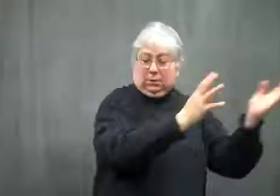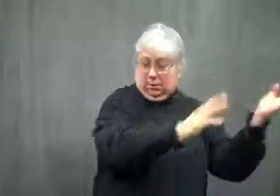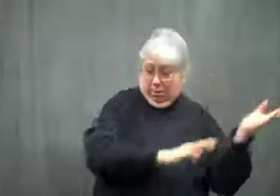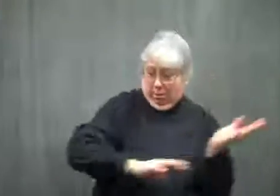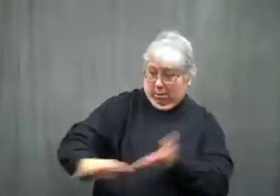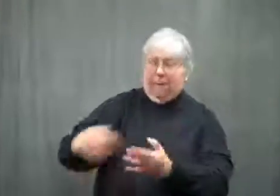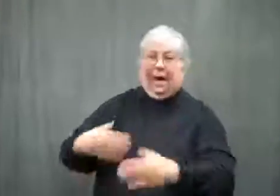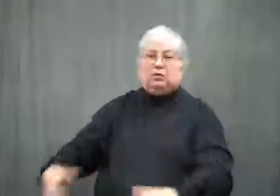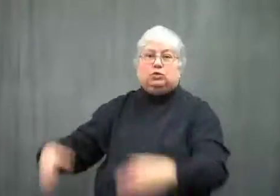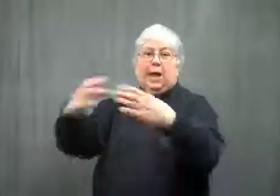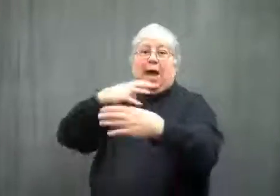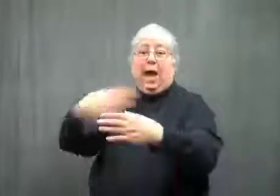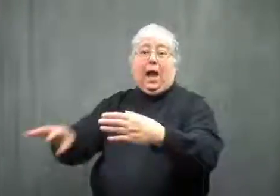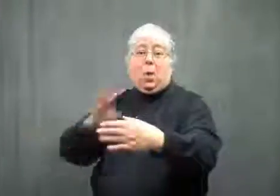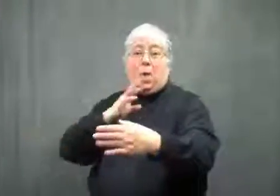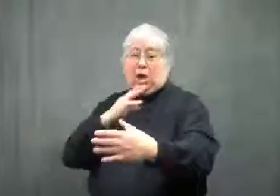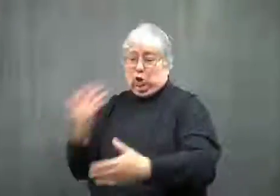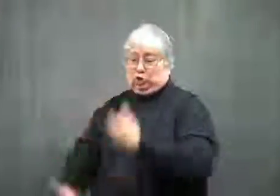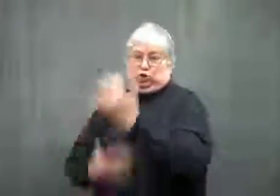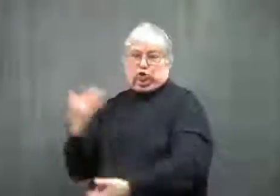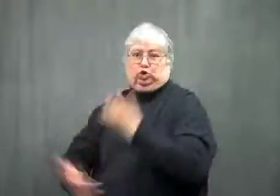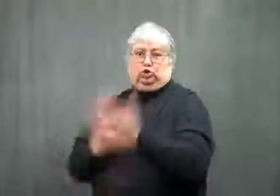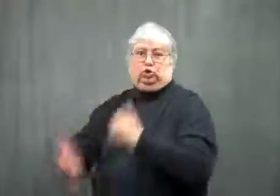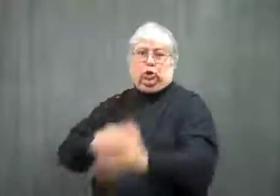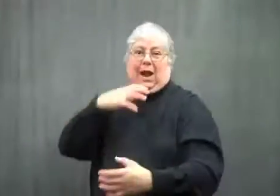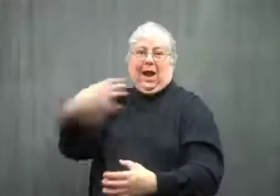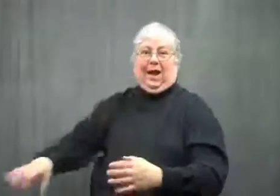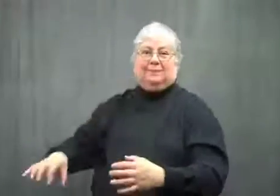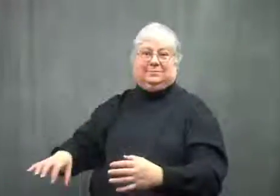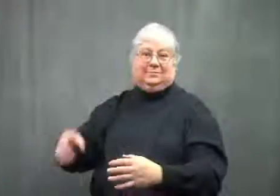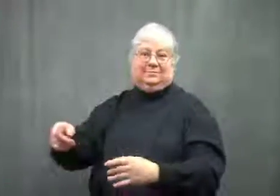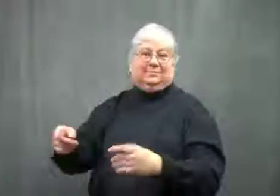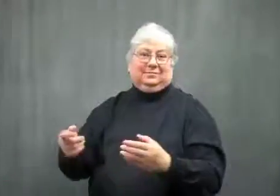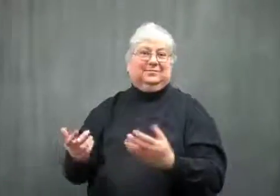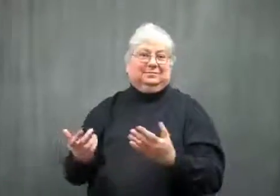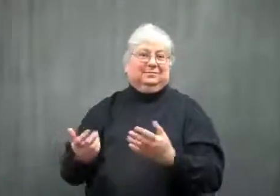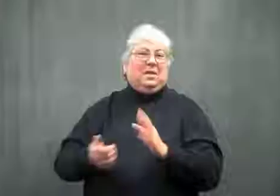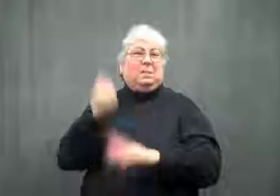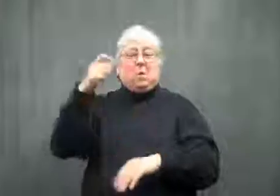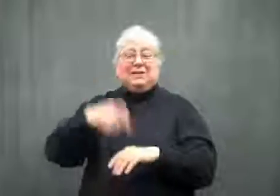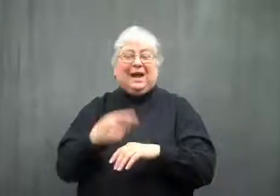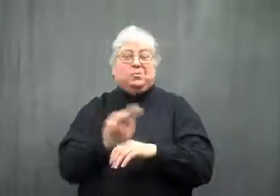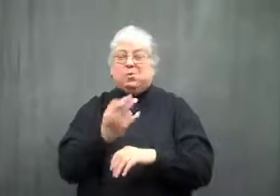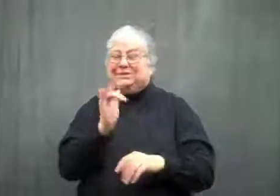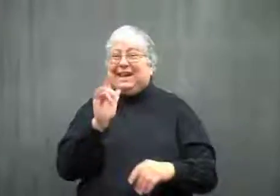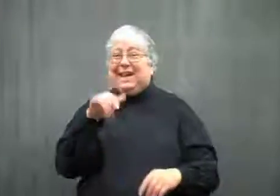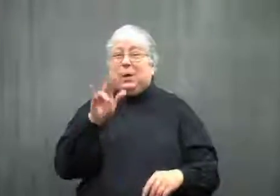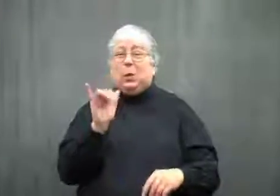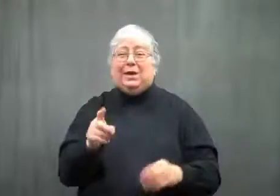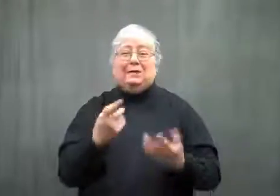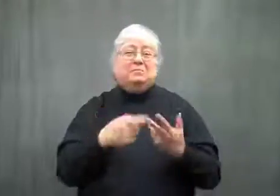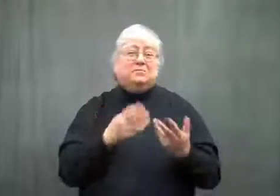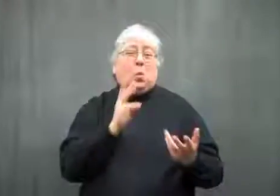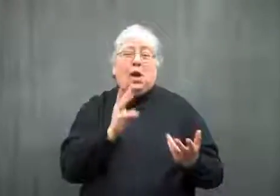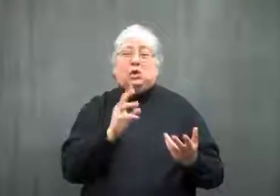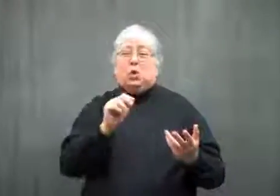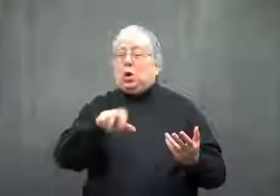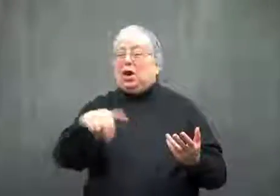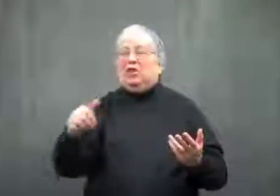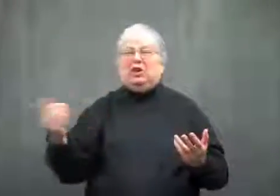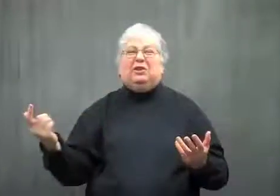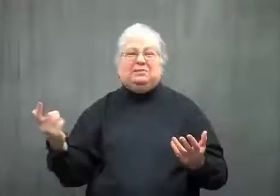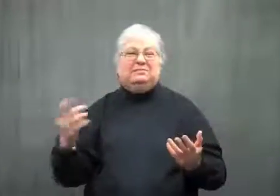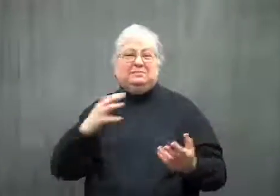It then heats up water. Usually some liquid like water is used.